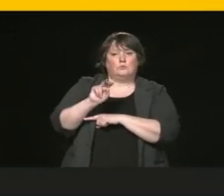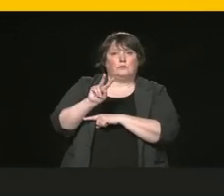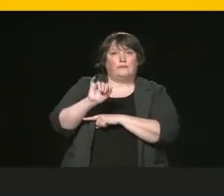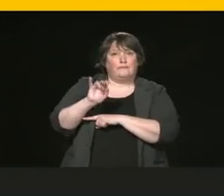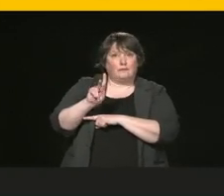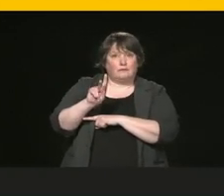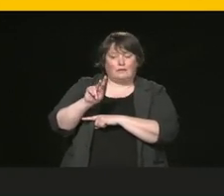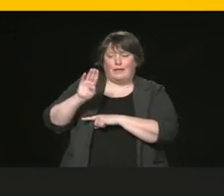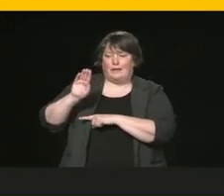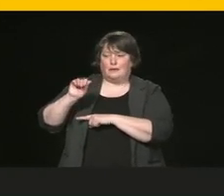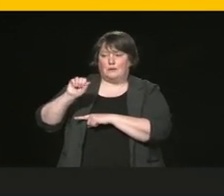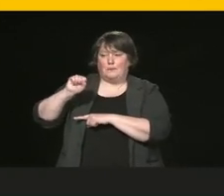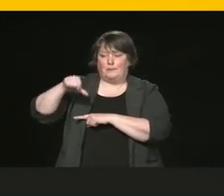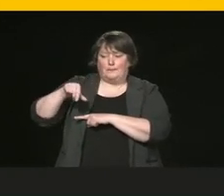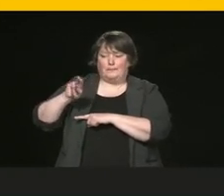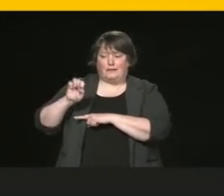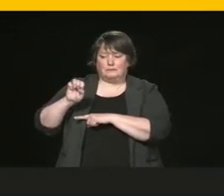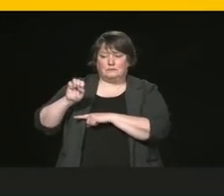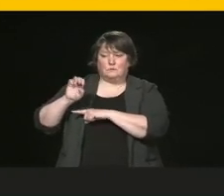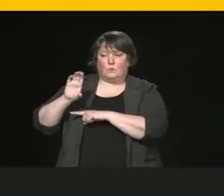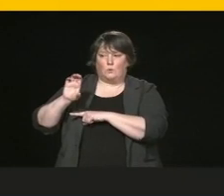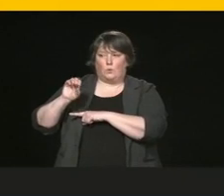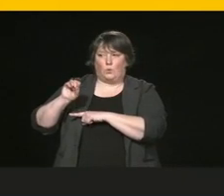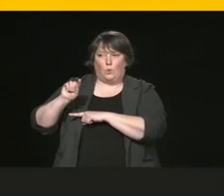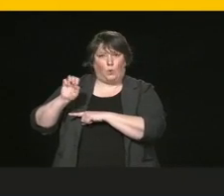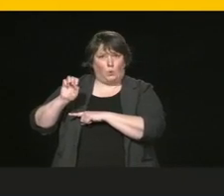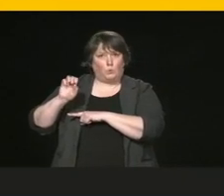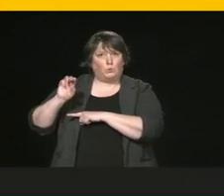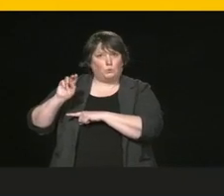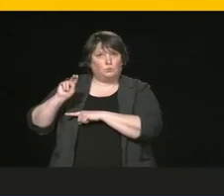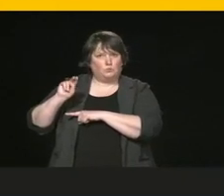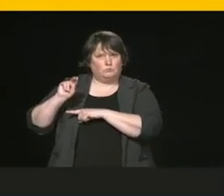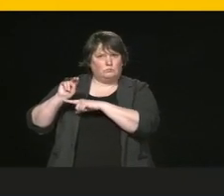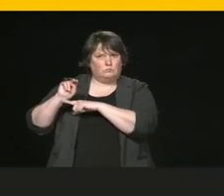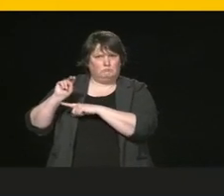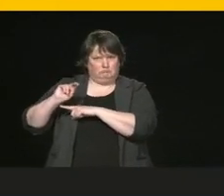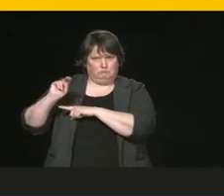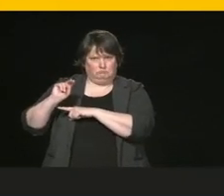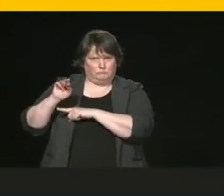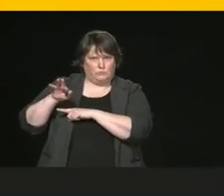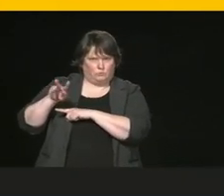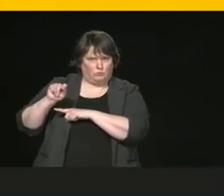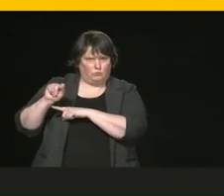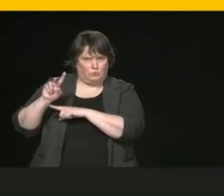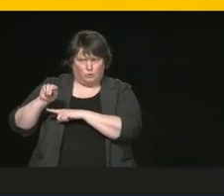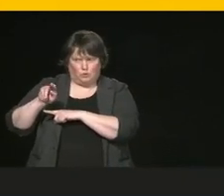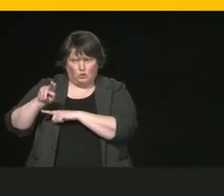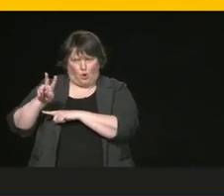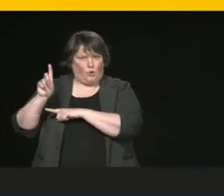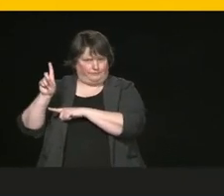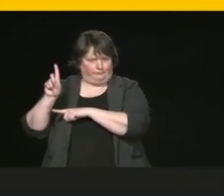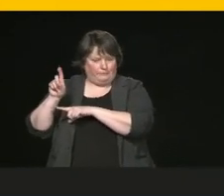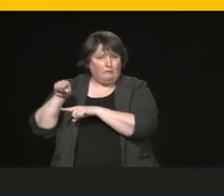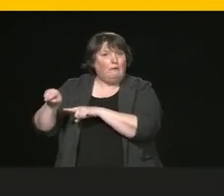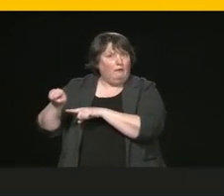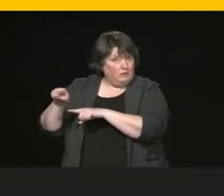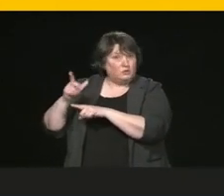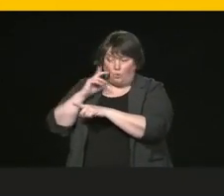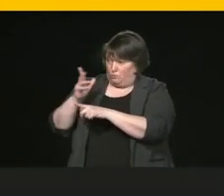TO SEND IN THE C.A.F. TO